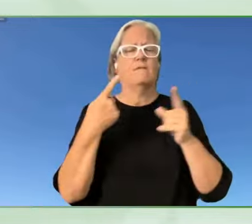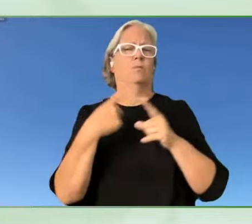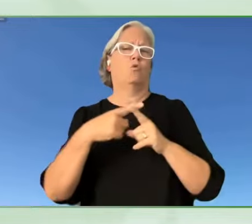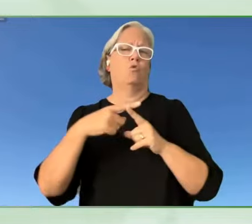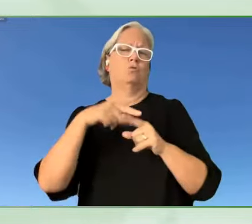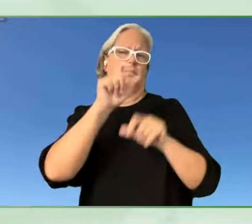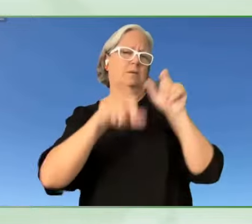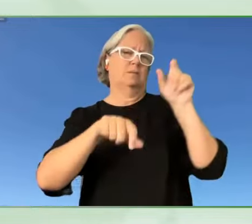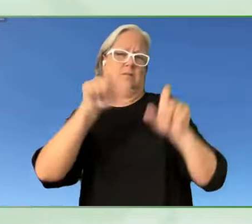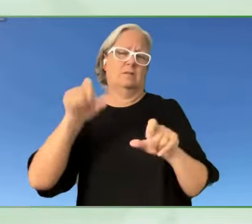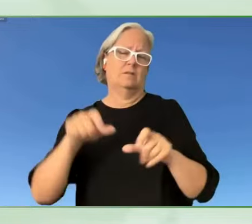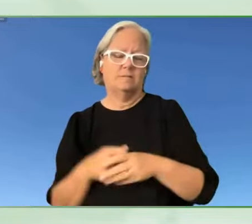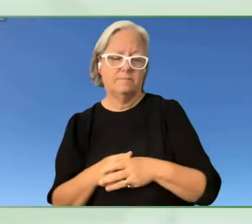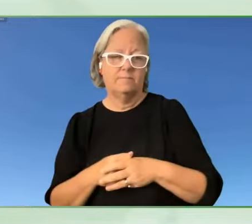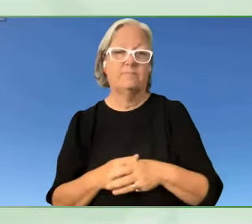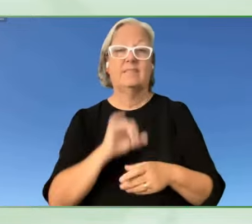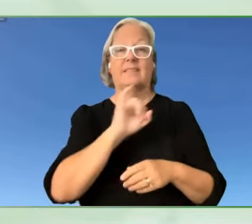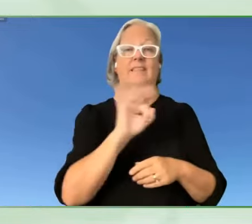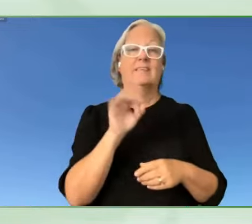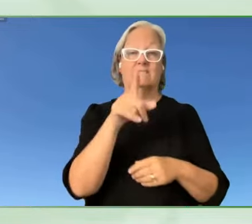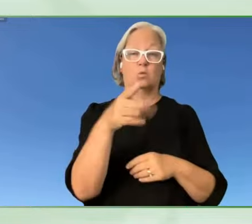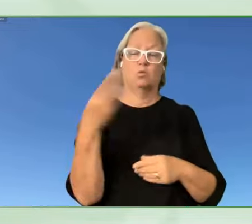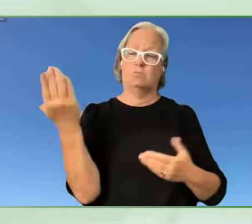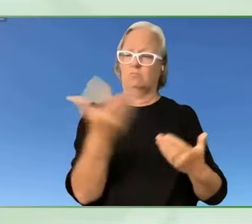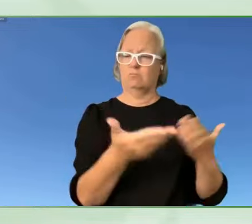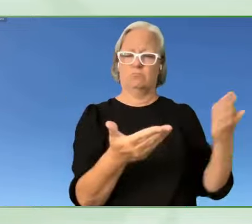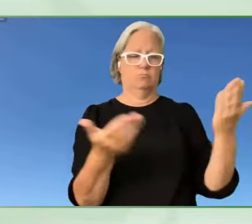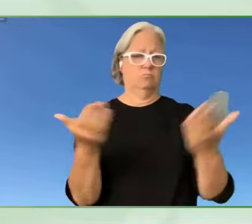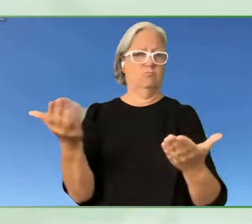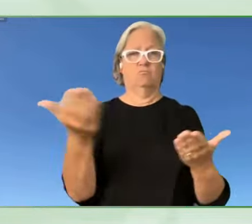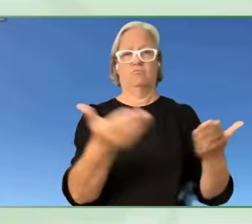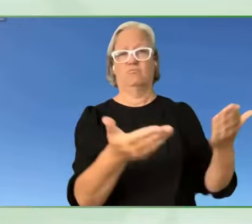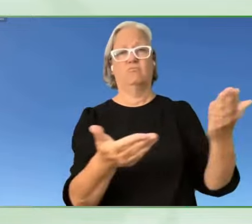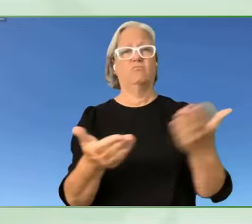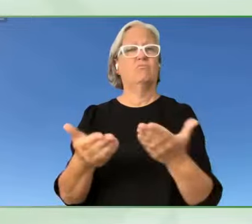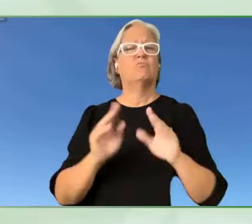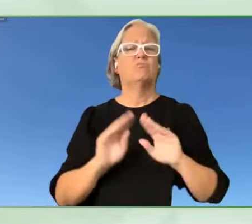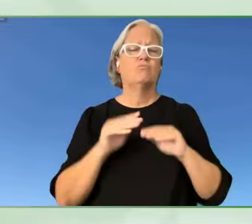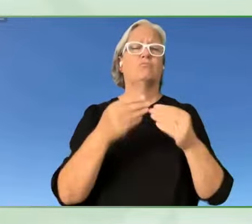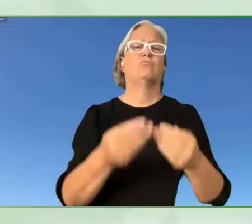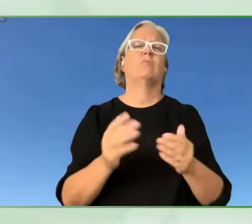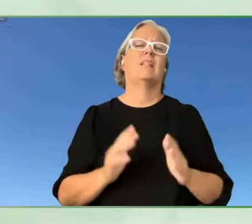material in the Indian sign language.